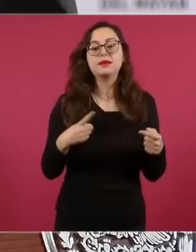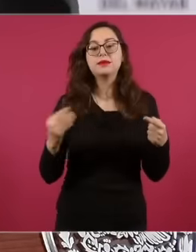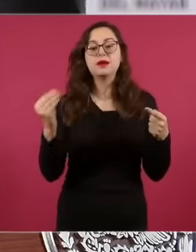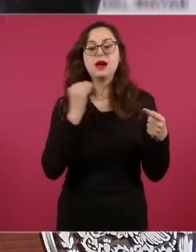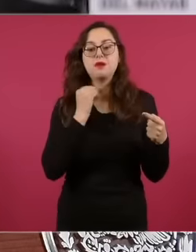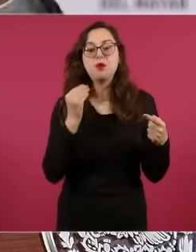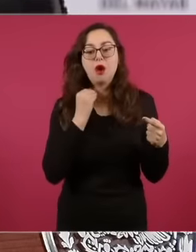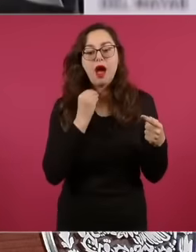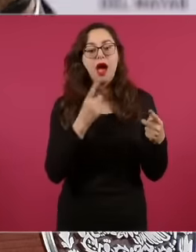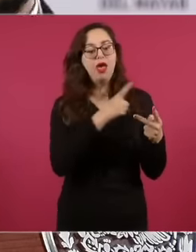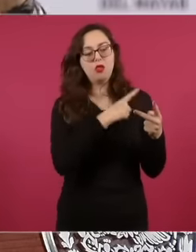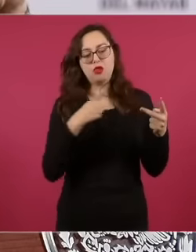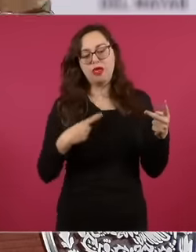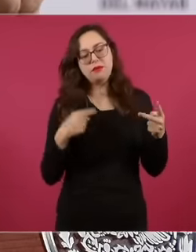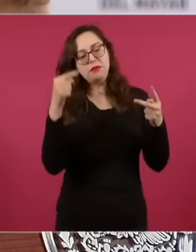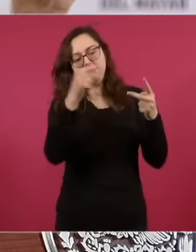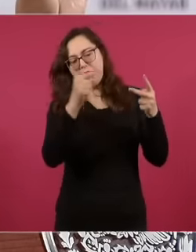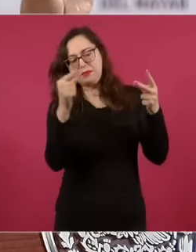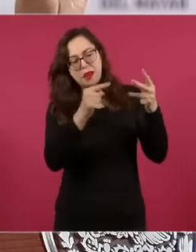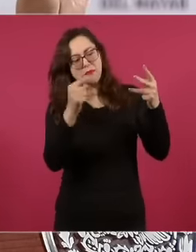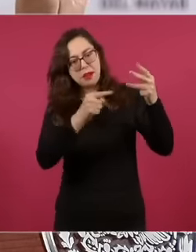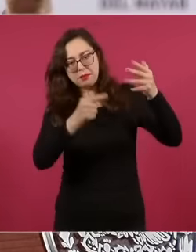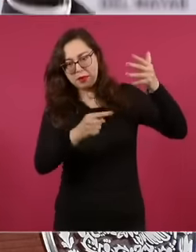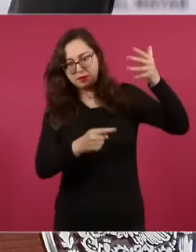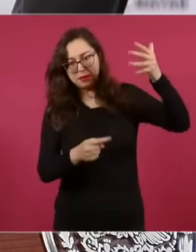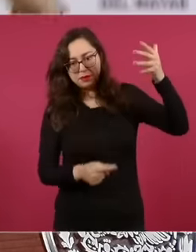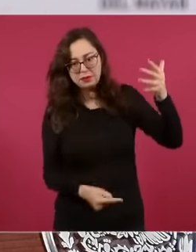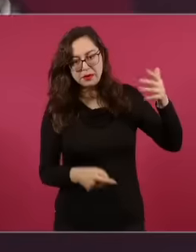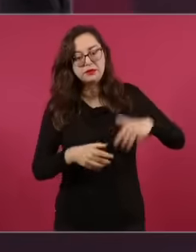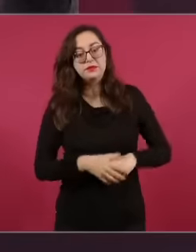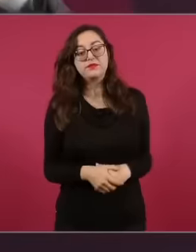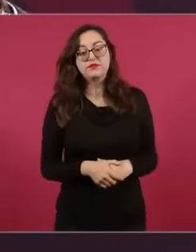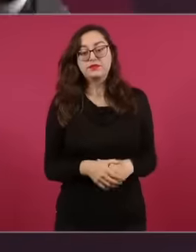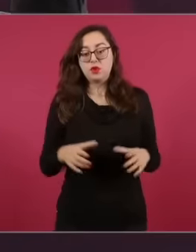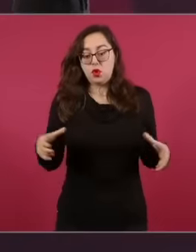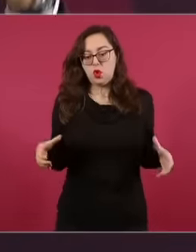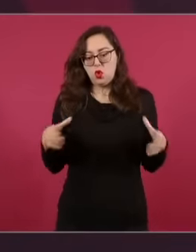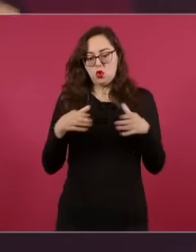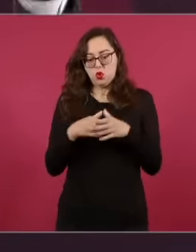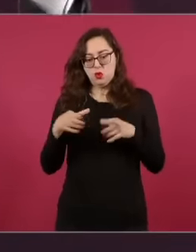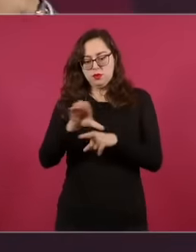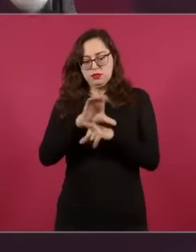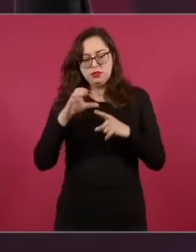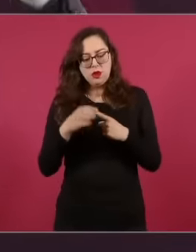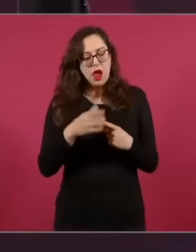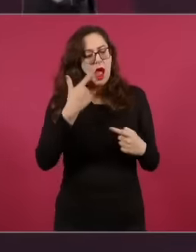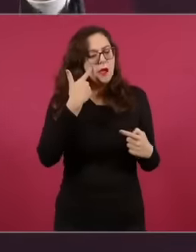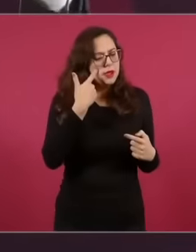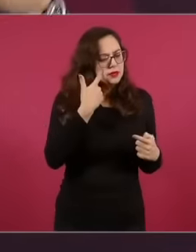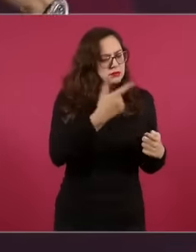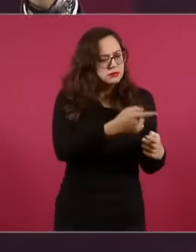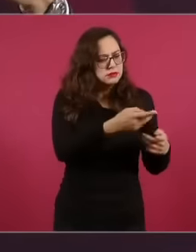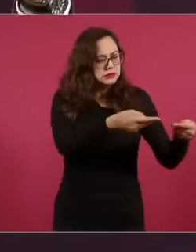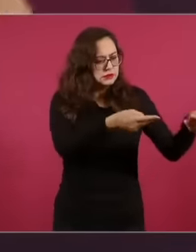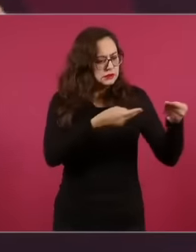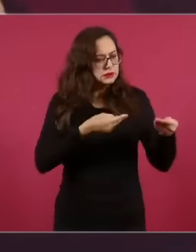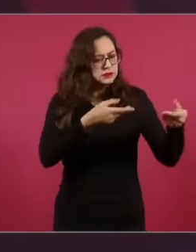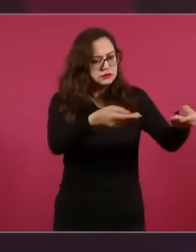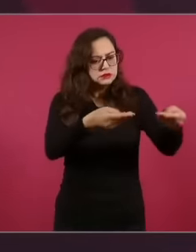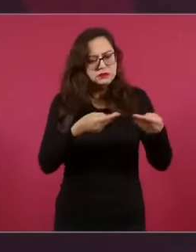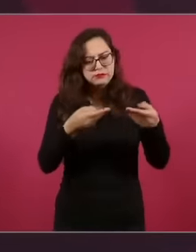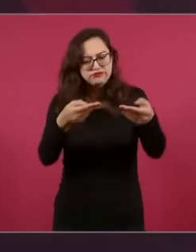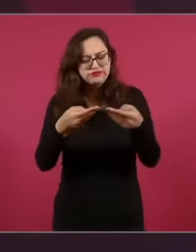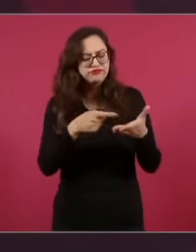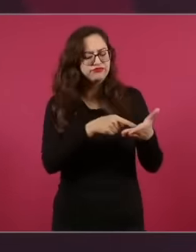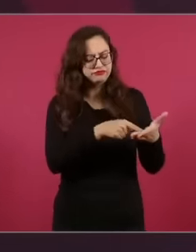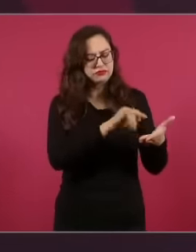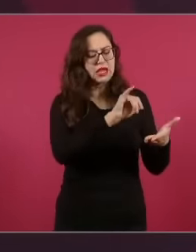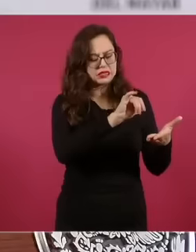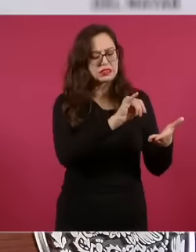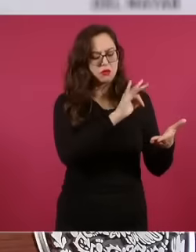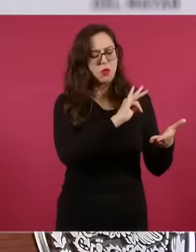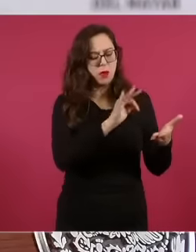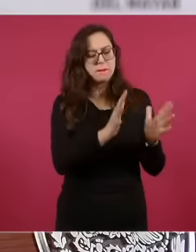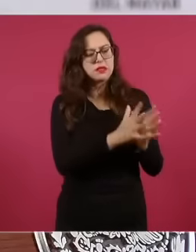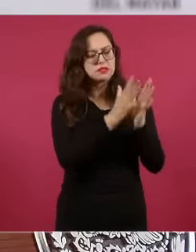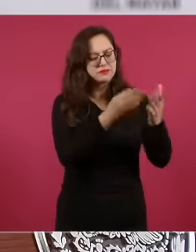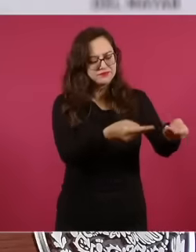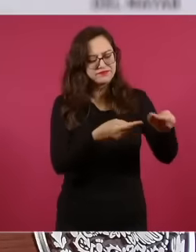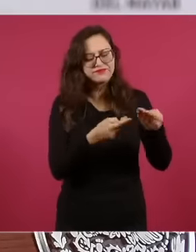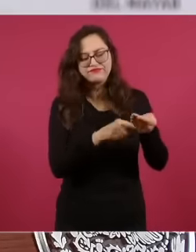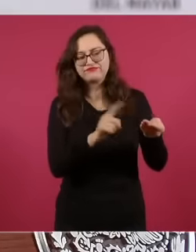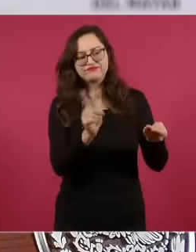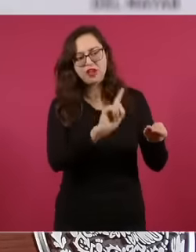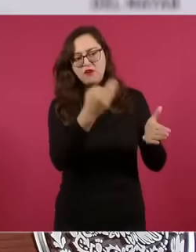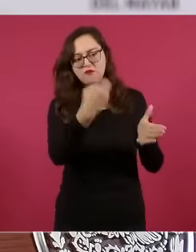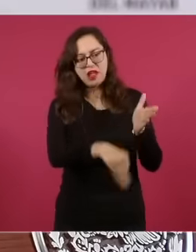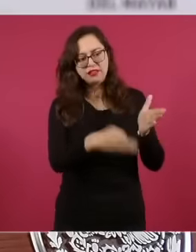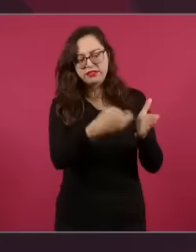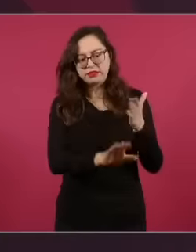commission that will review whether they meet all the requirements established by the Constitution and the laws.